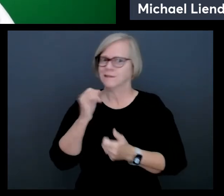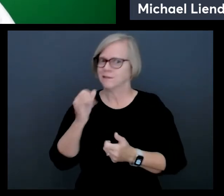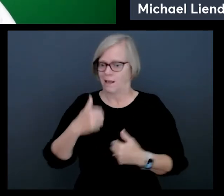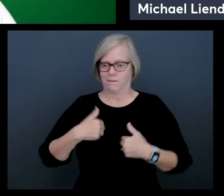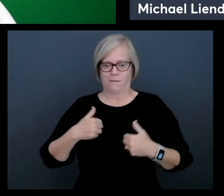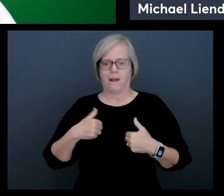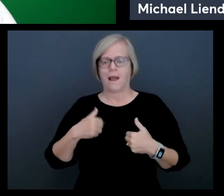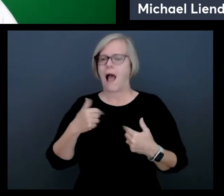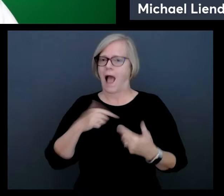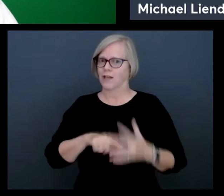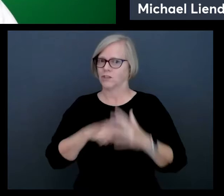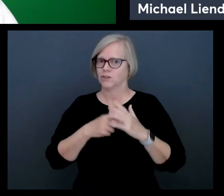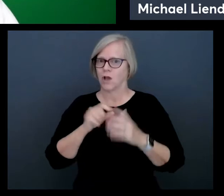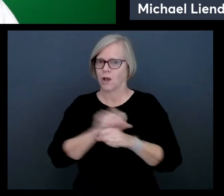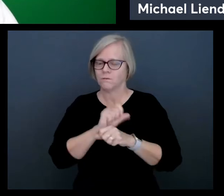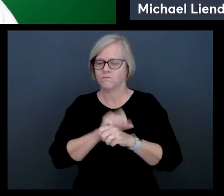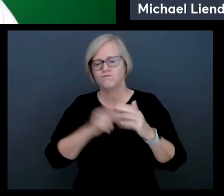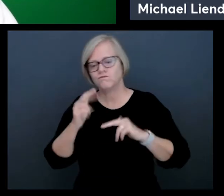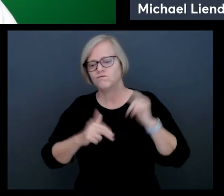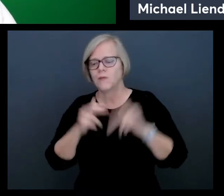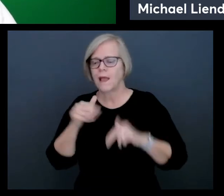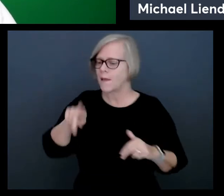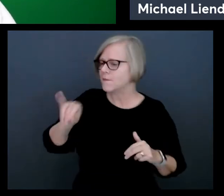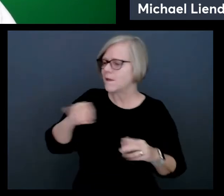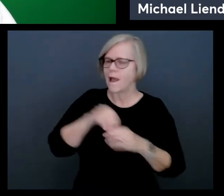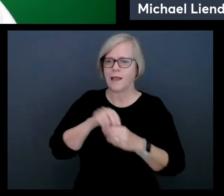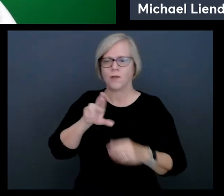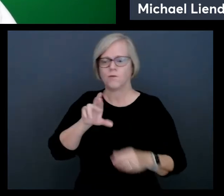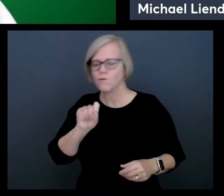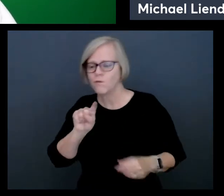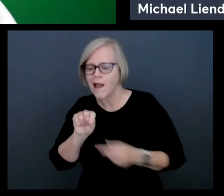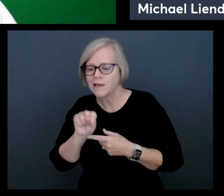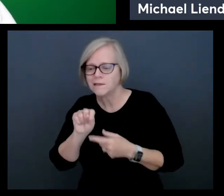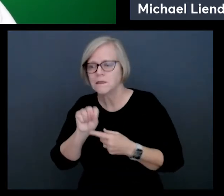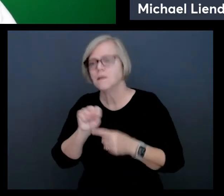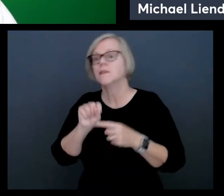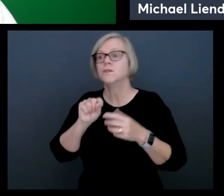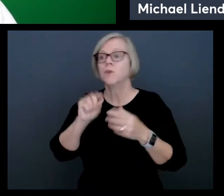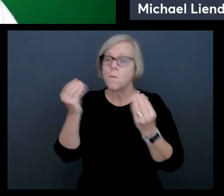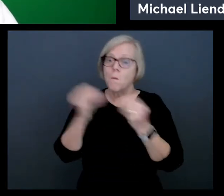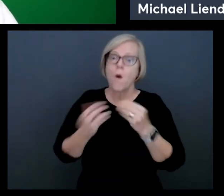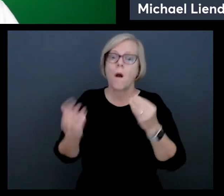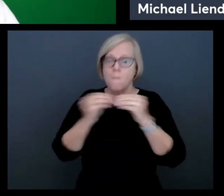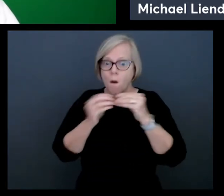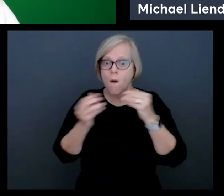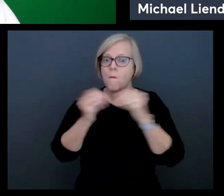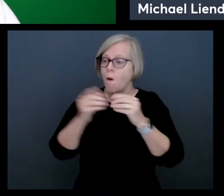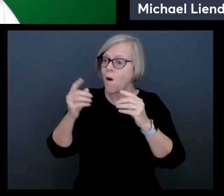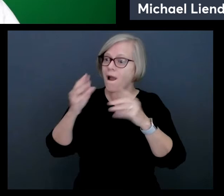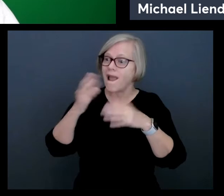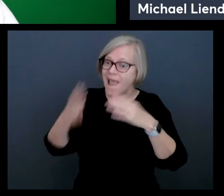So like myself, I started off in RESTs, building out my APIs, and as those endpoints grew,